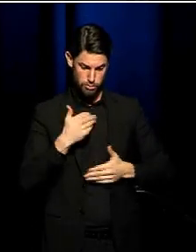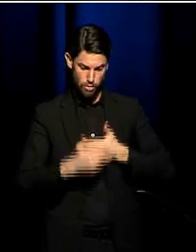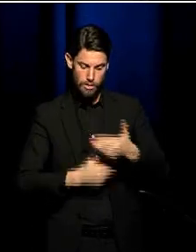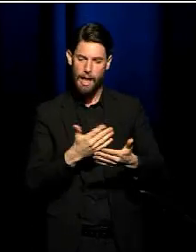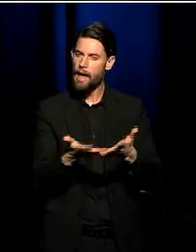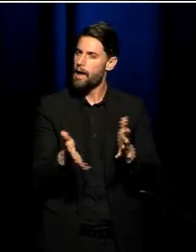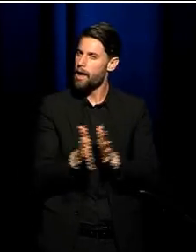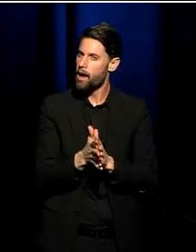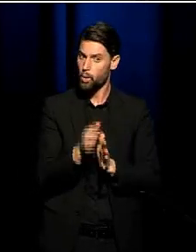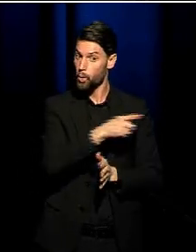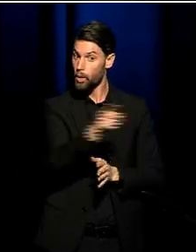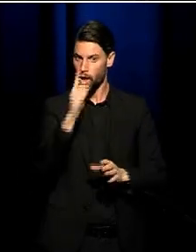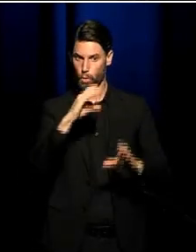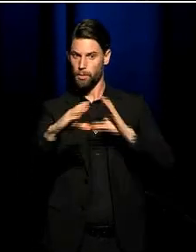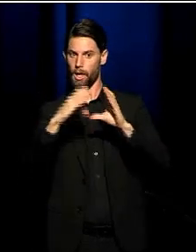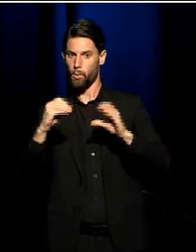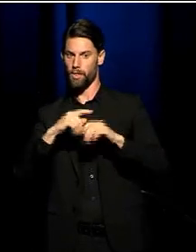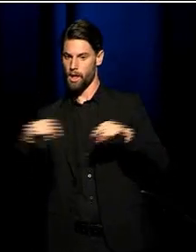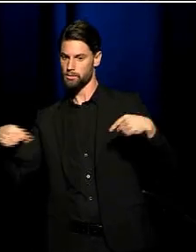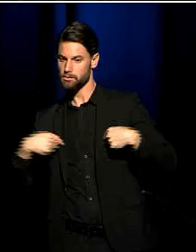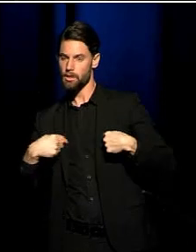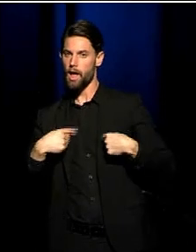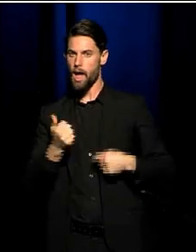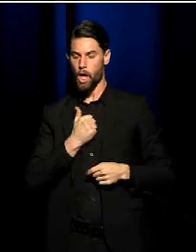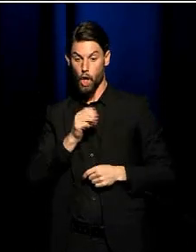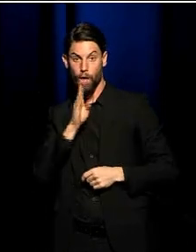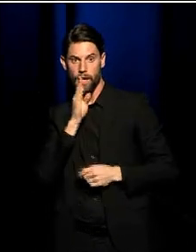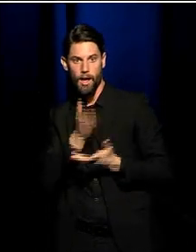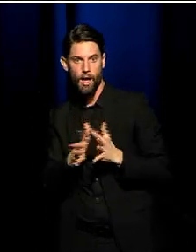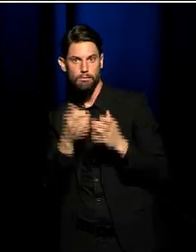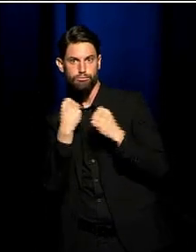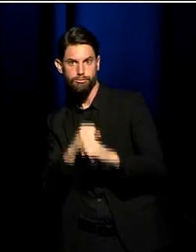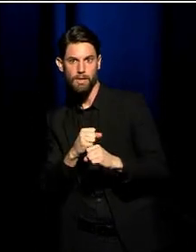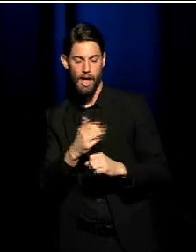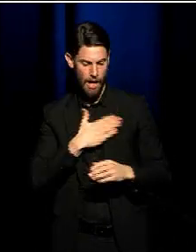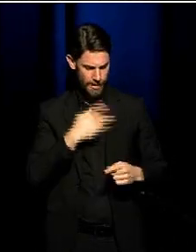with the Commission, confidentiality, the production of information and hearings.